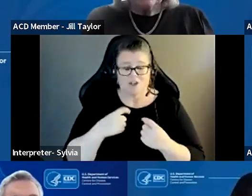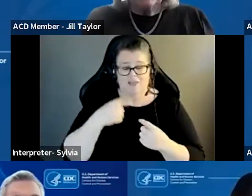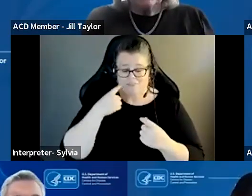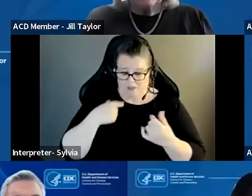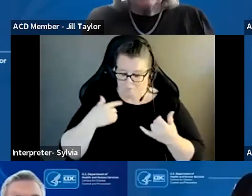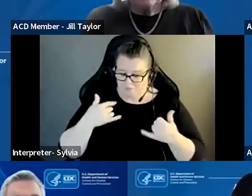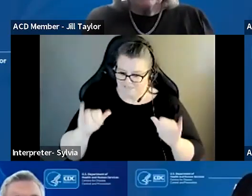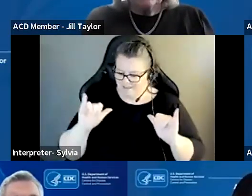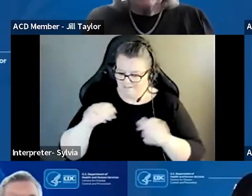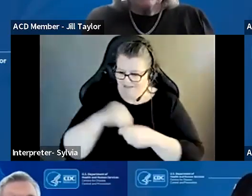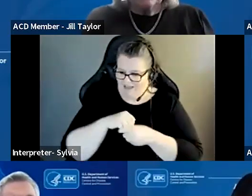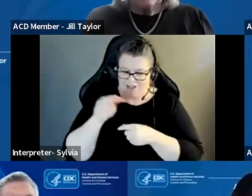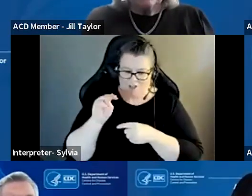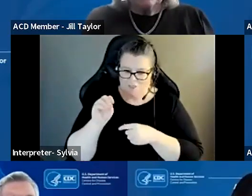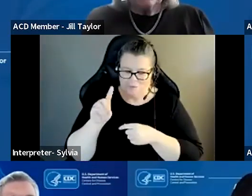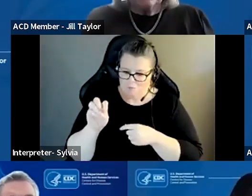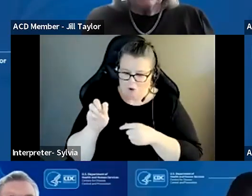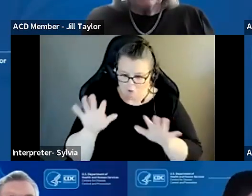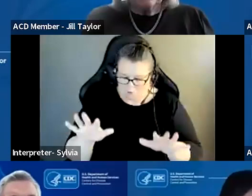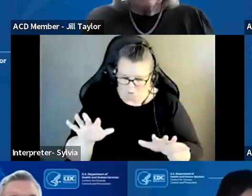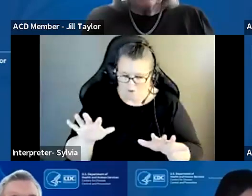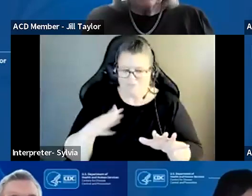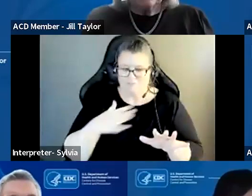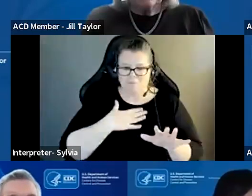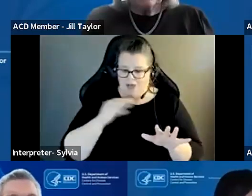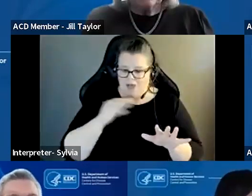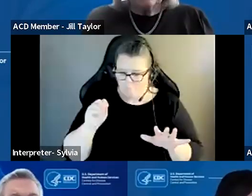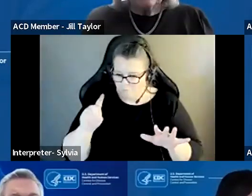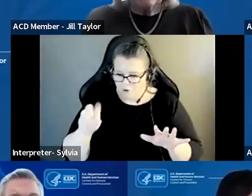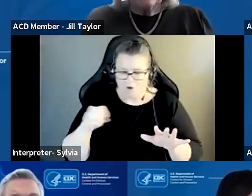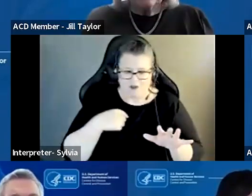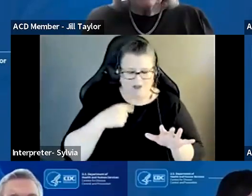I'm taking a lot of your time, but I'm still in the mode of thinking one of the questions needs to be,